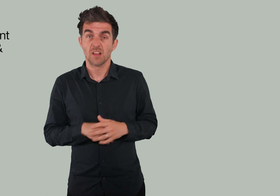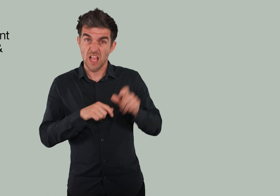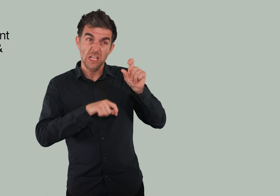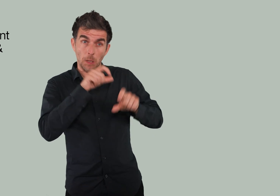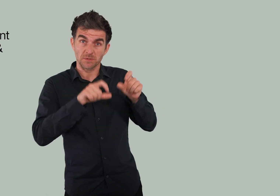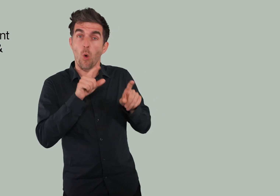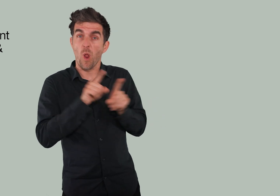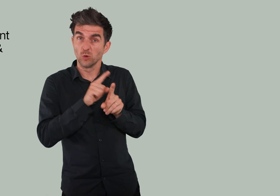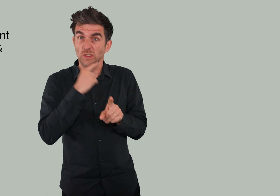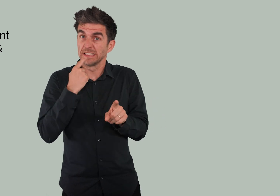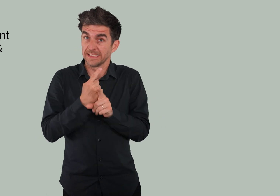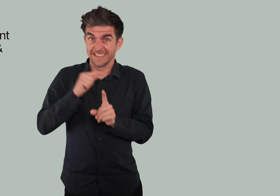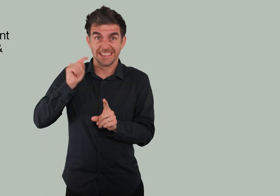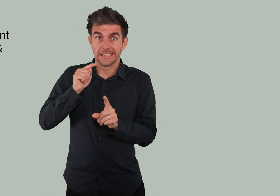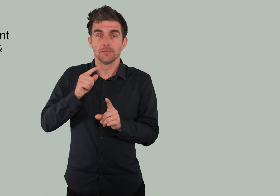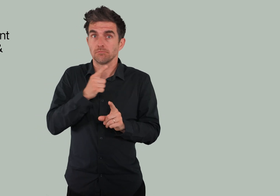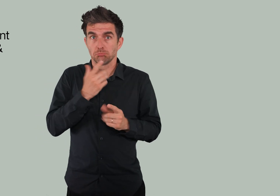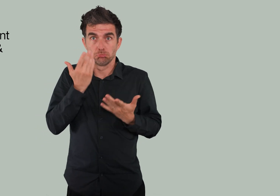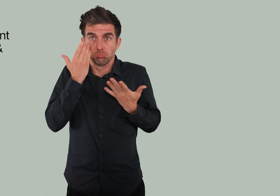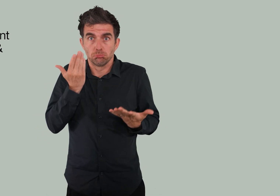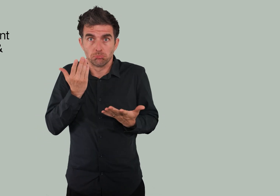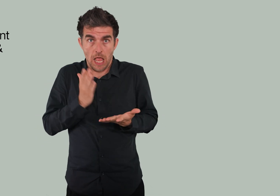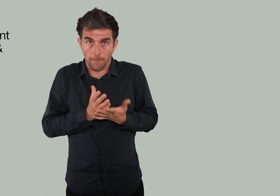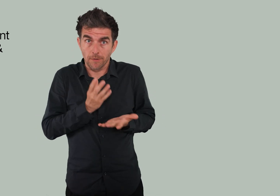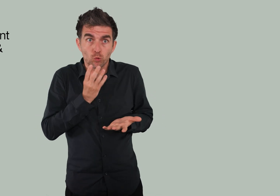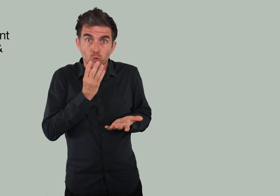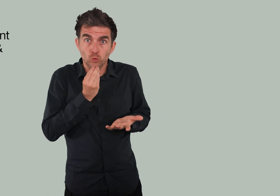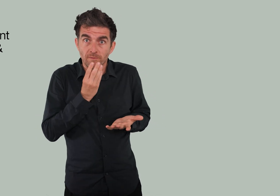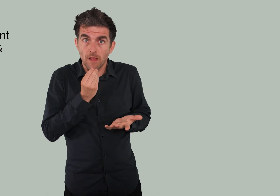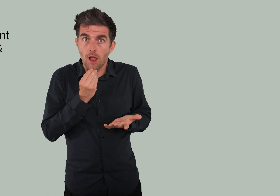Customers also cite not knowing what would be useful